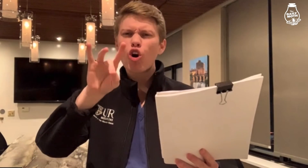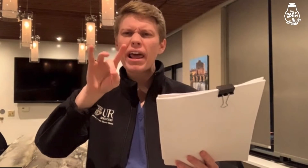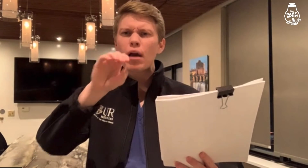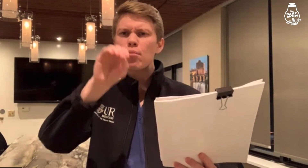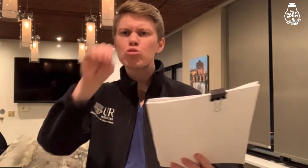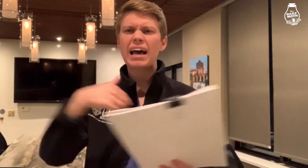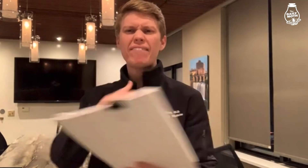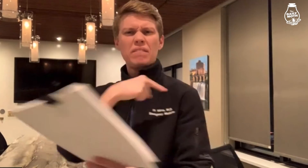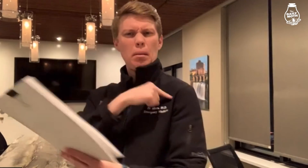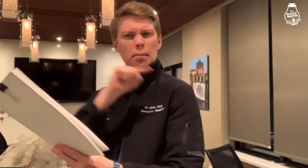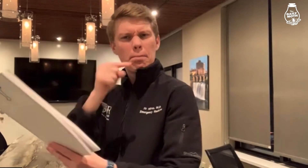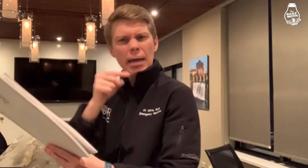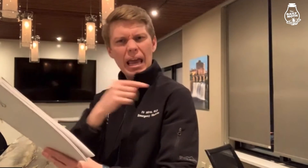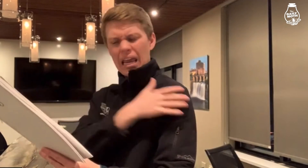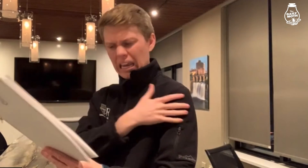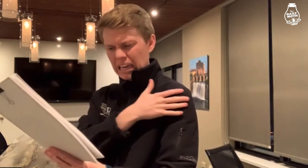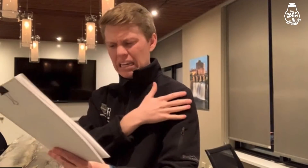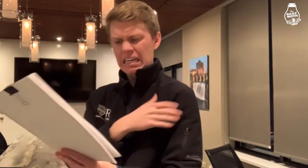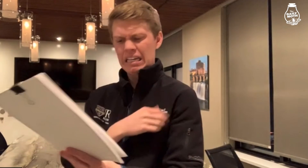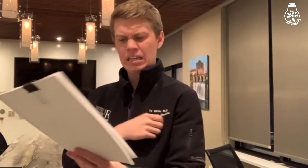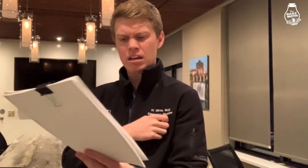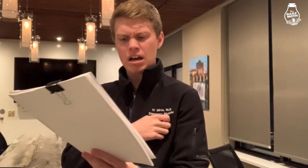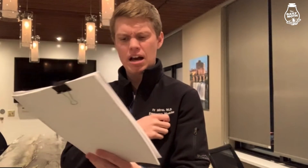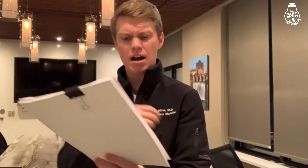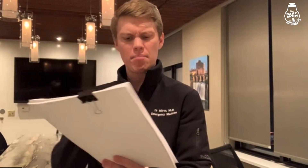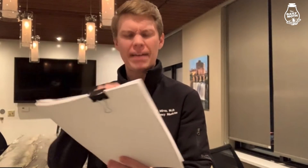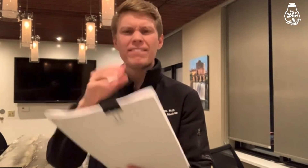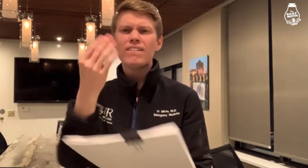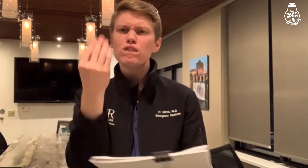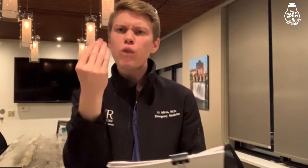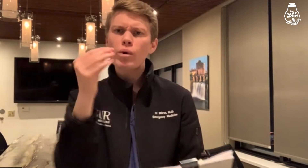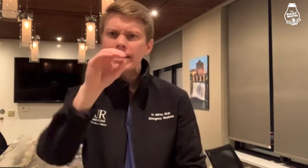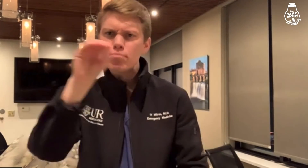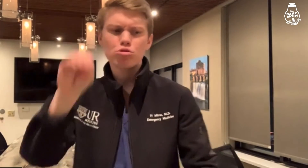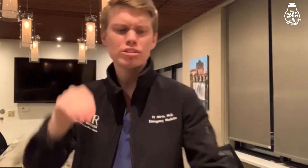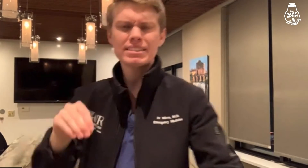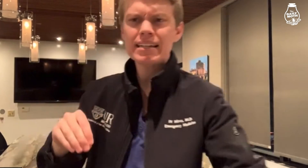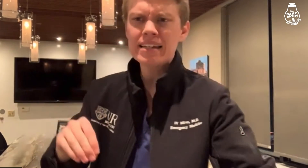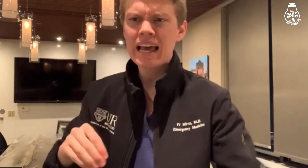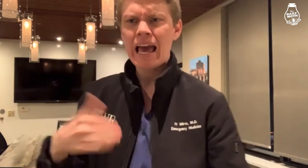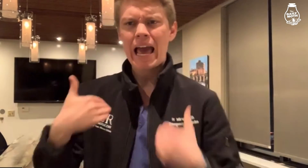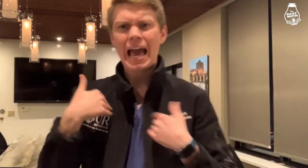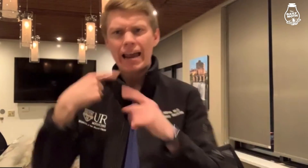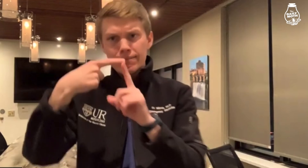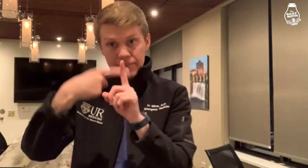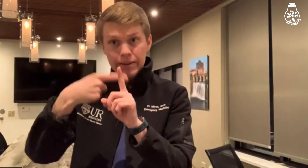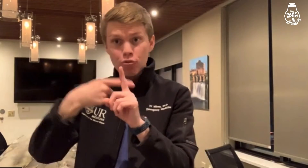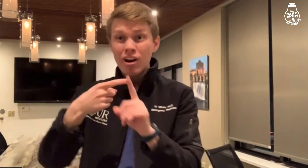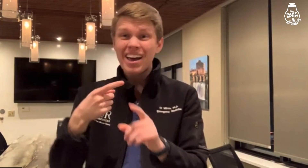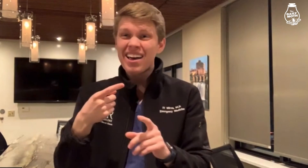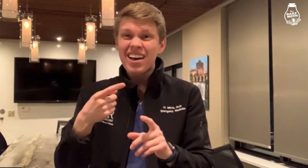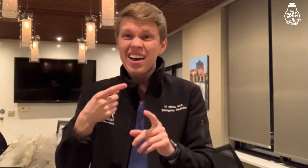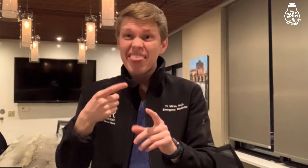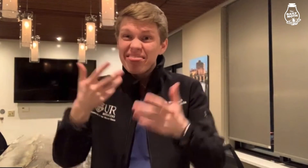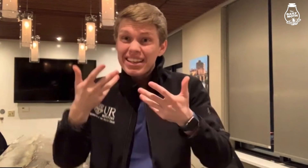38% had pain in the arm. 14% had a fever.